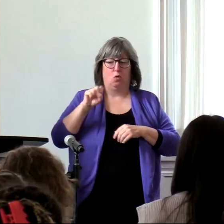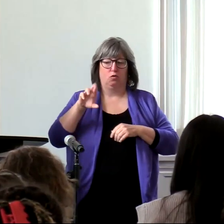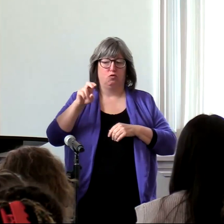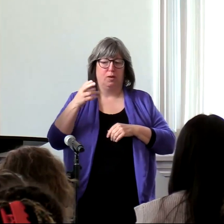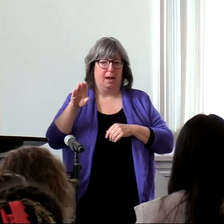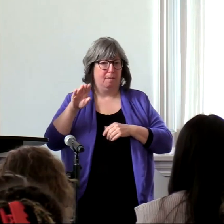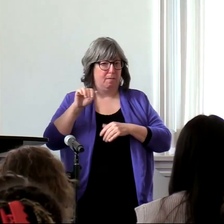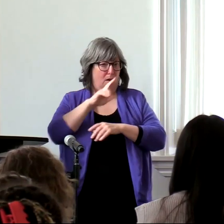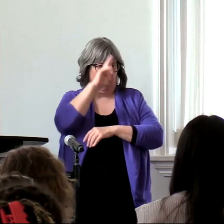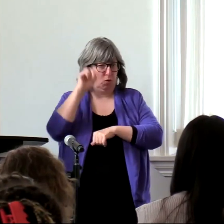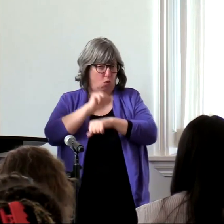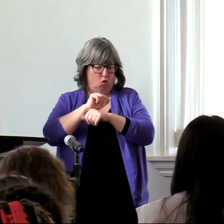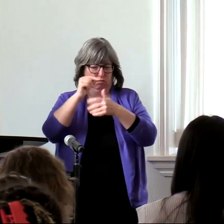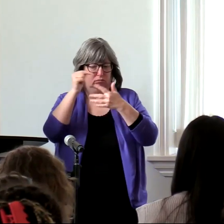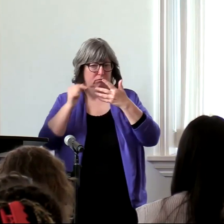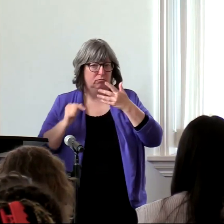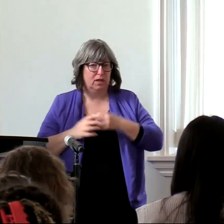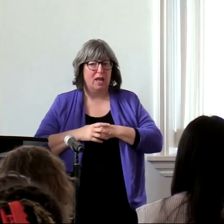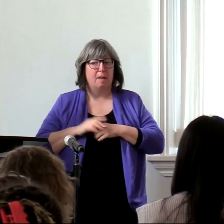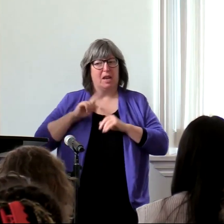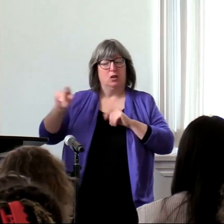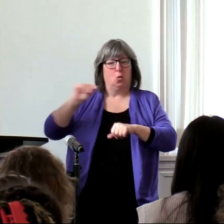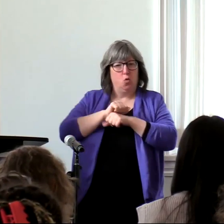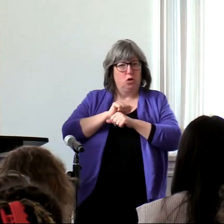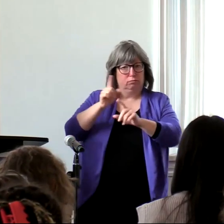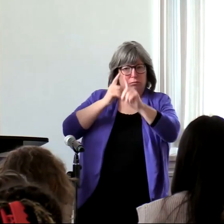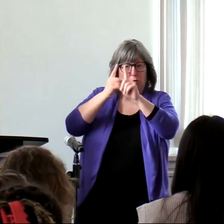All these positions demonstrated his work ethic and determination.